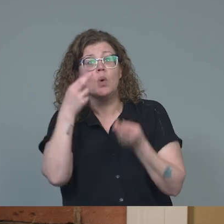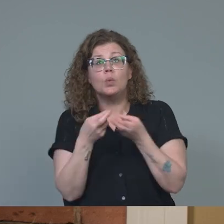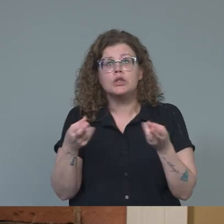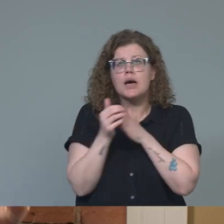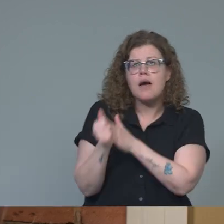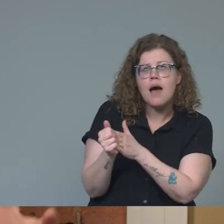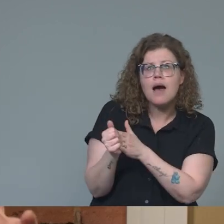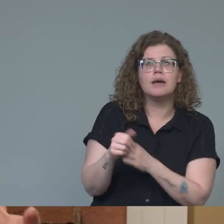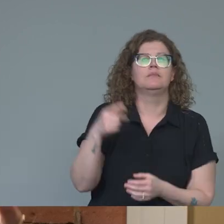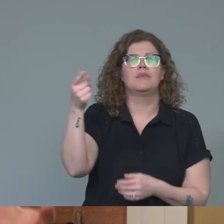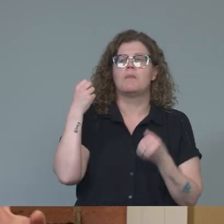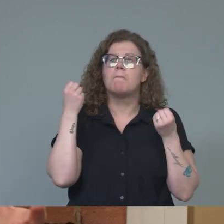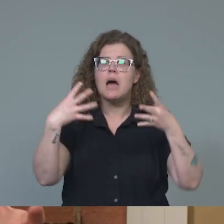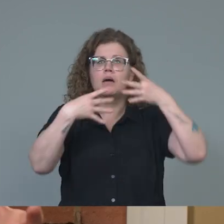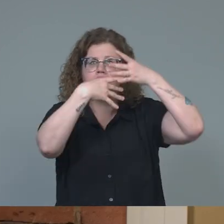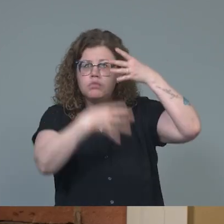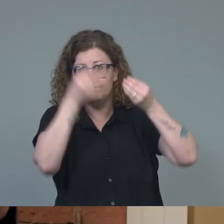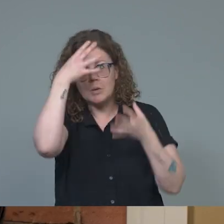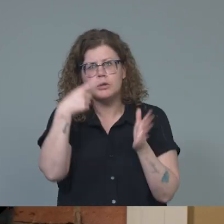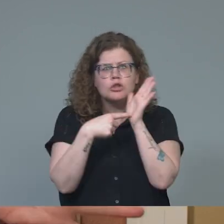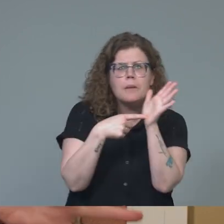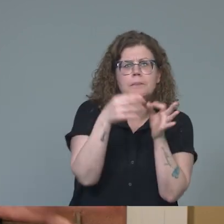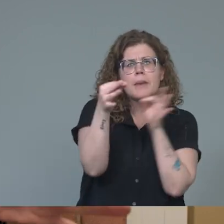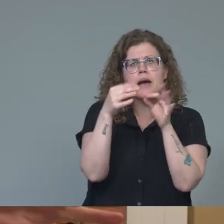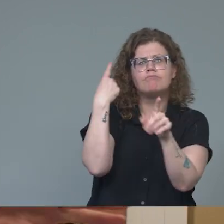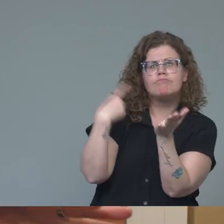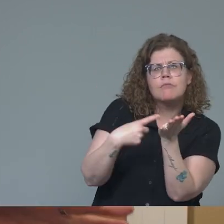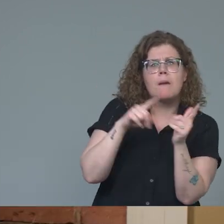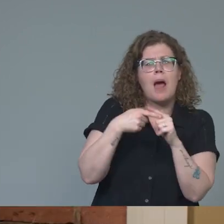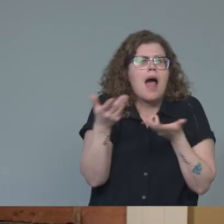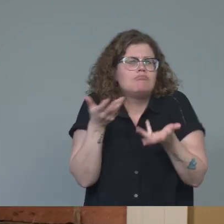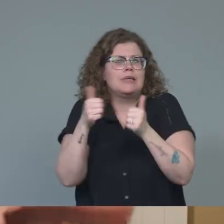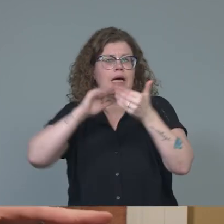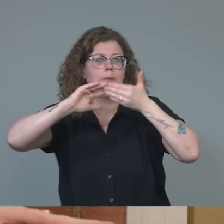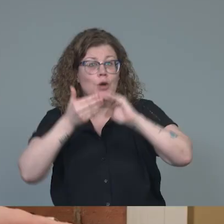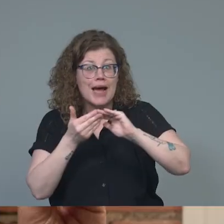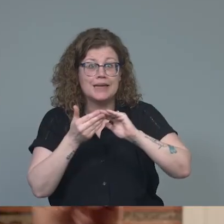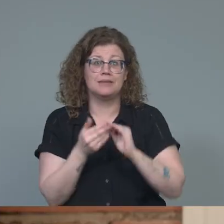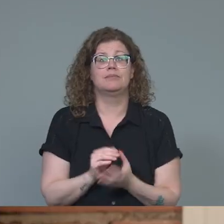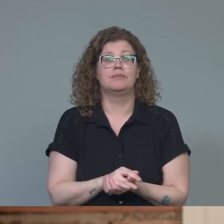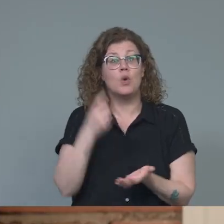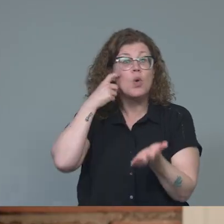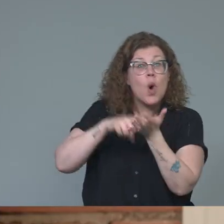So, if you haven't done a lot of engagement before, looking at AJ's resource guide is going to be really helpful for you. It will demonstrate